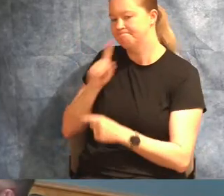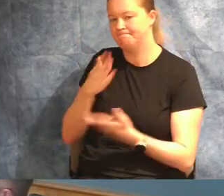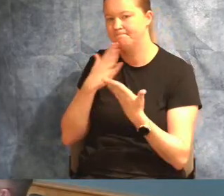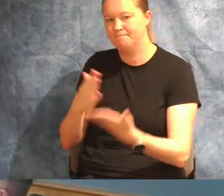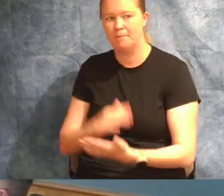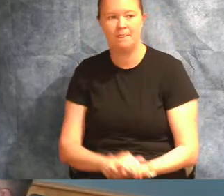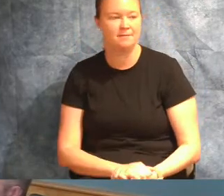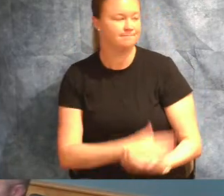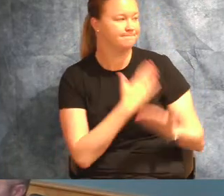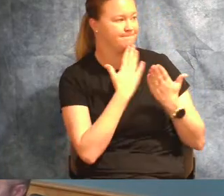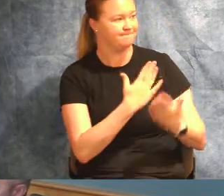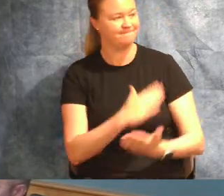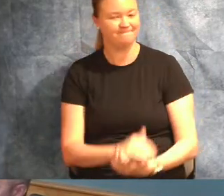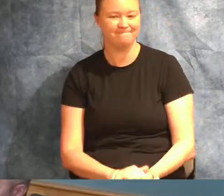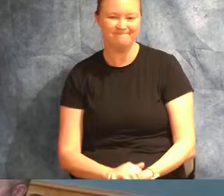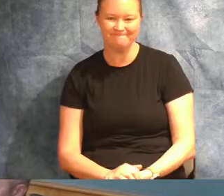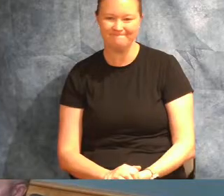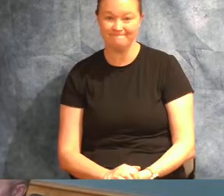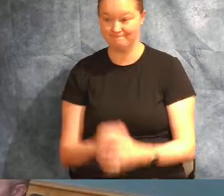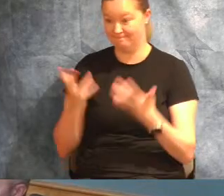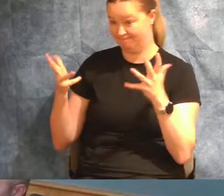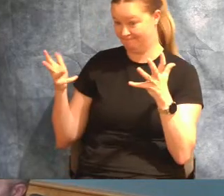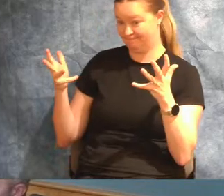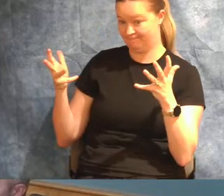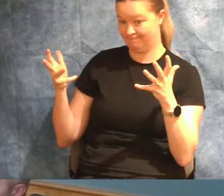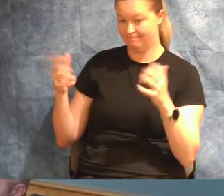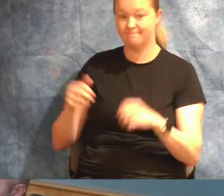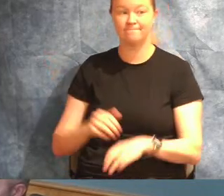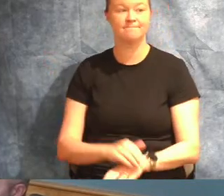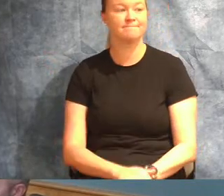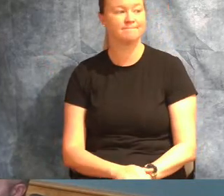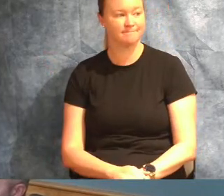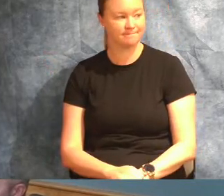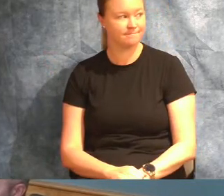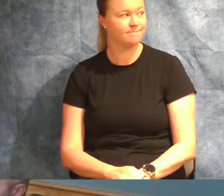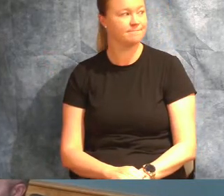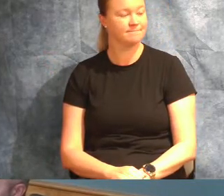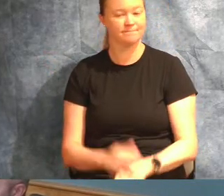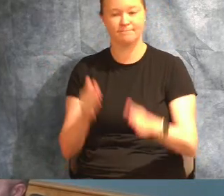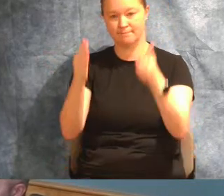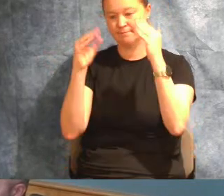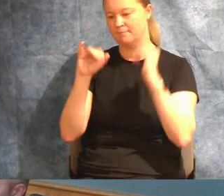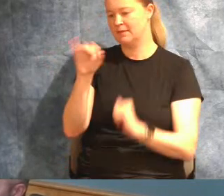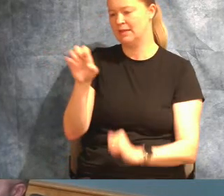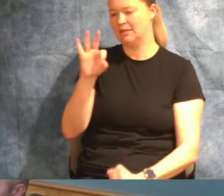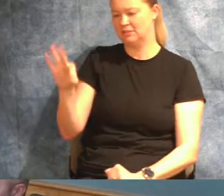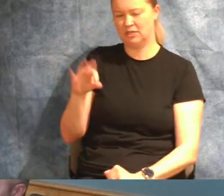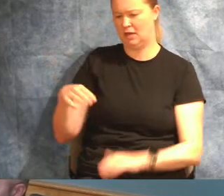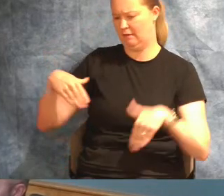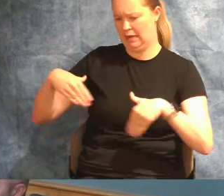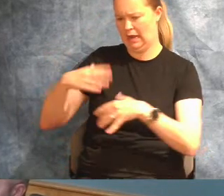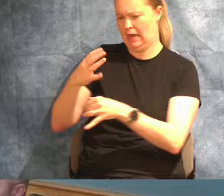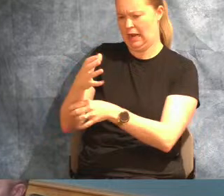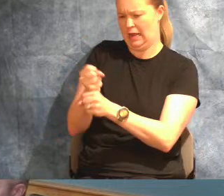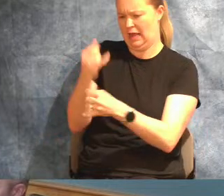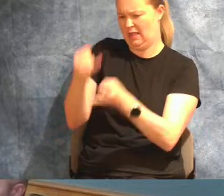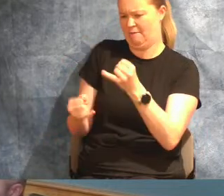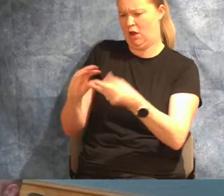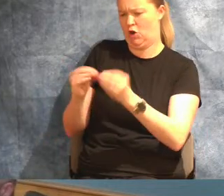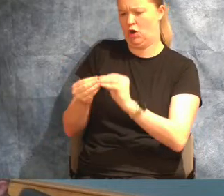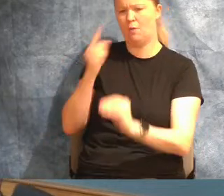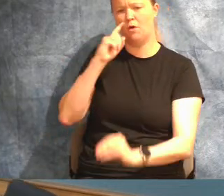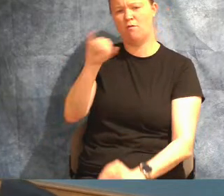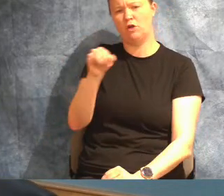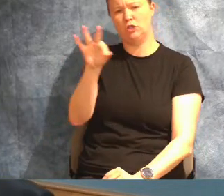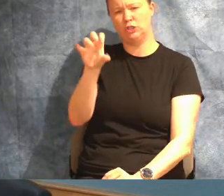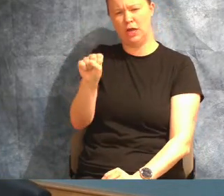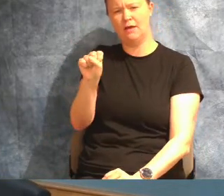you. Is that it? Okay. Jeff, I did not get the final number for JFS. If you could I don't know